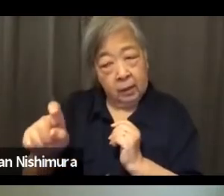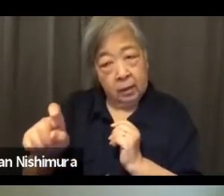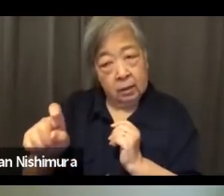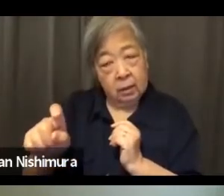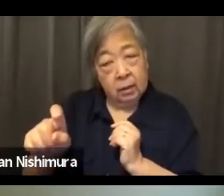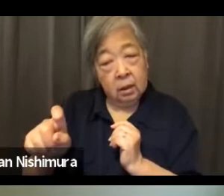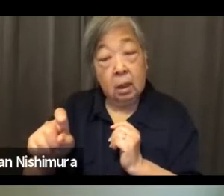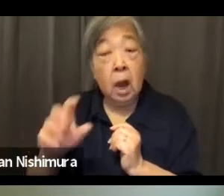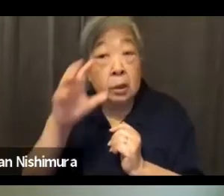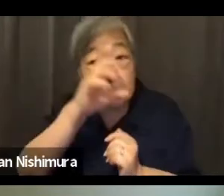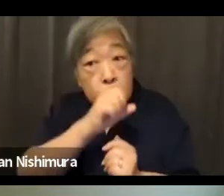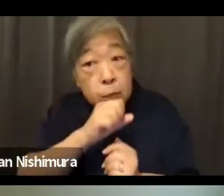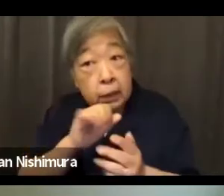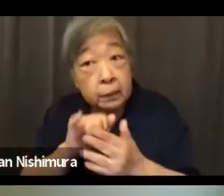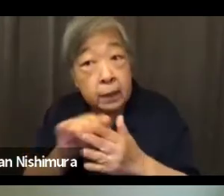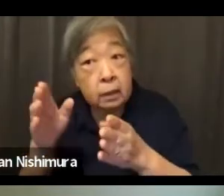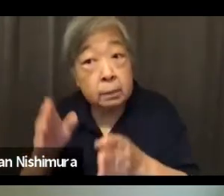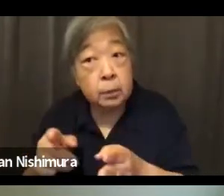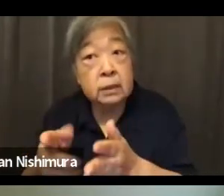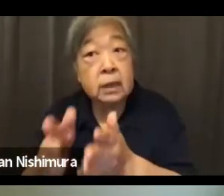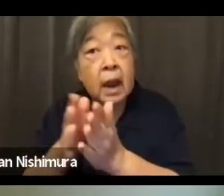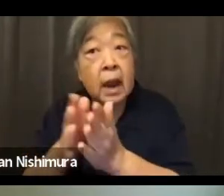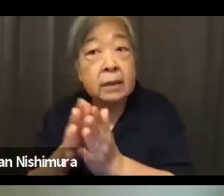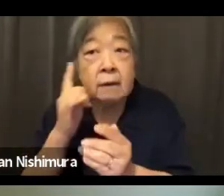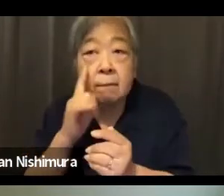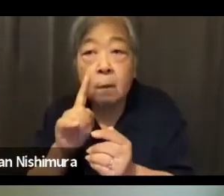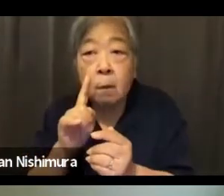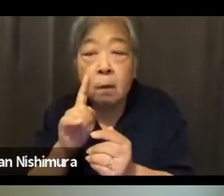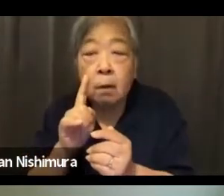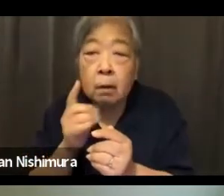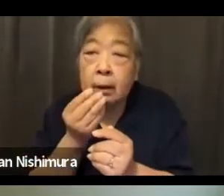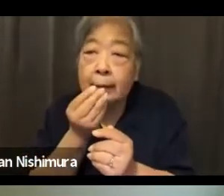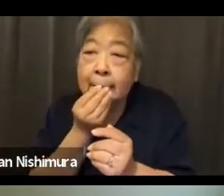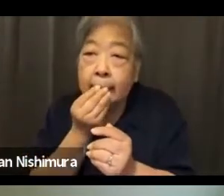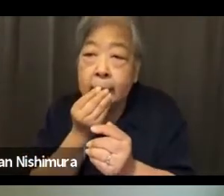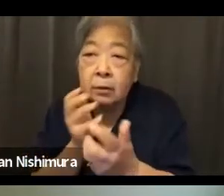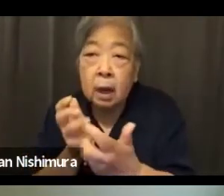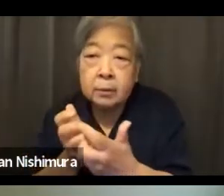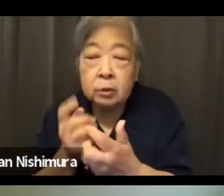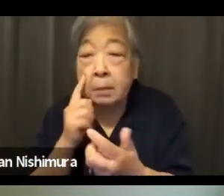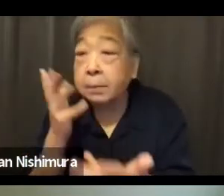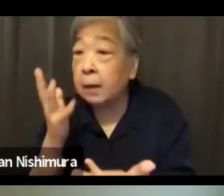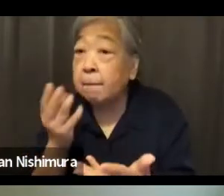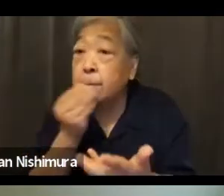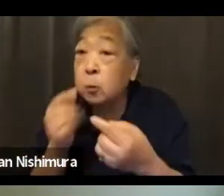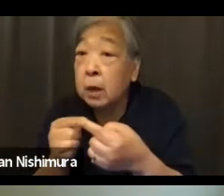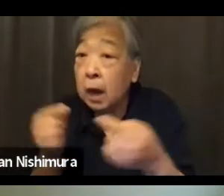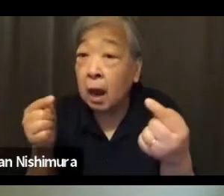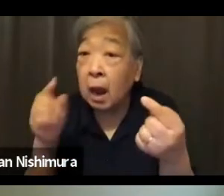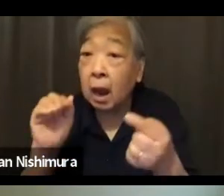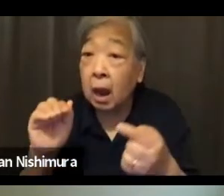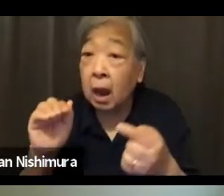that the person is requesting a dietary accommodation for a food allergy or allergies.